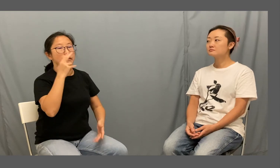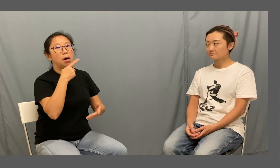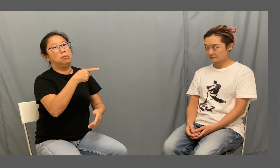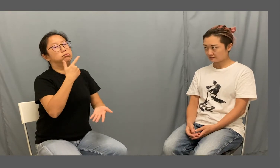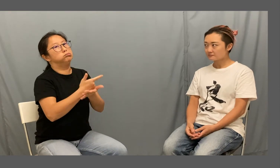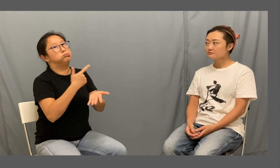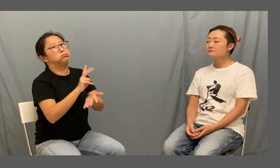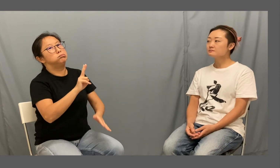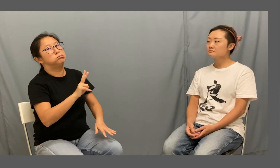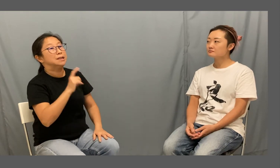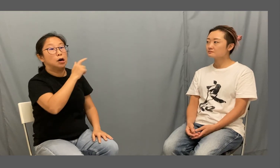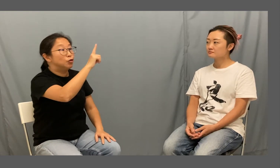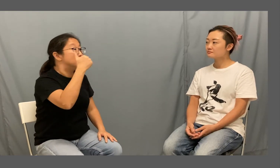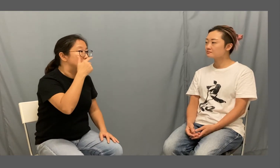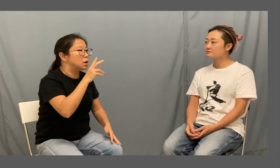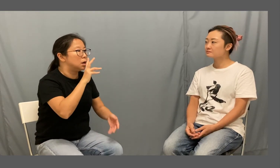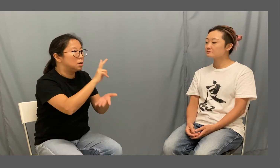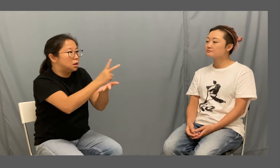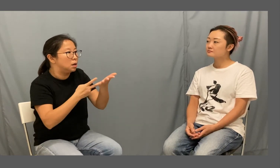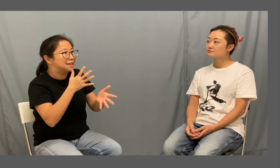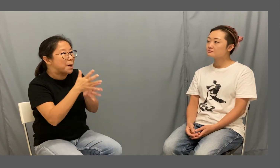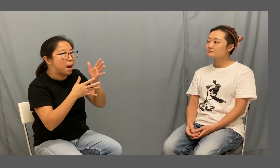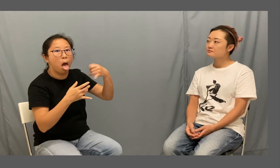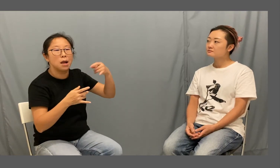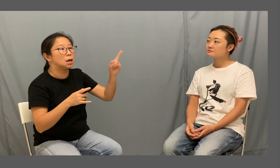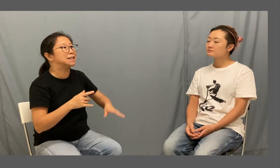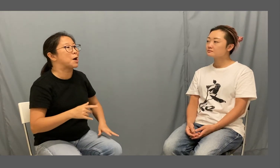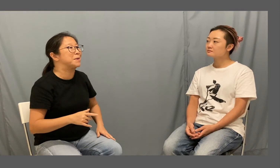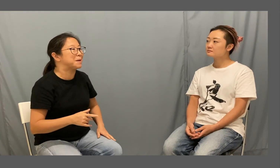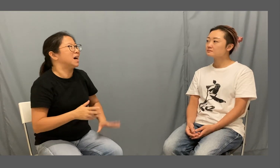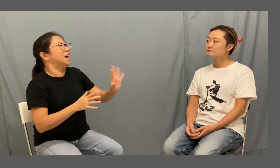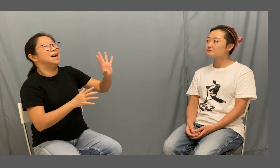Tactile signing of Deaf-Blind is important too Some hearing interpreters just switch to speech-only because they are bad at Sim-Com. How come?!